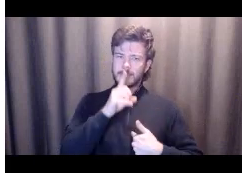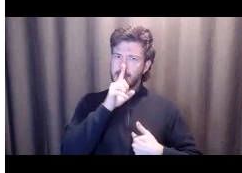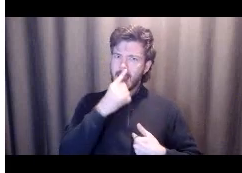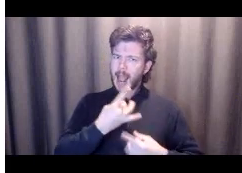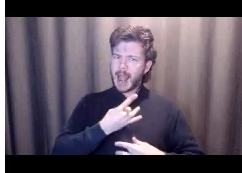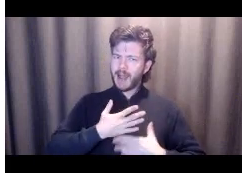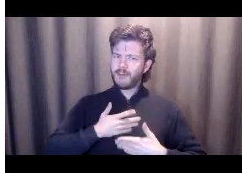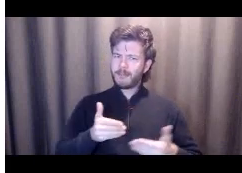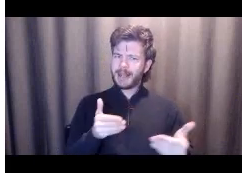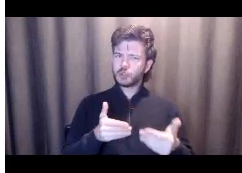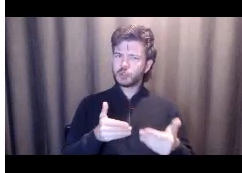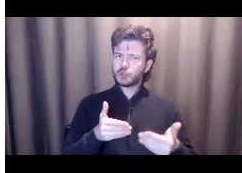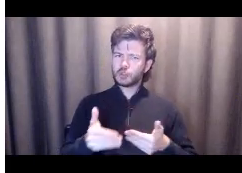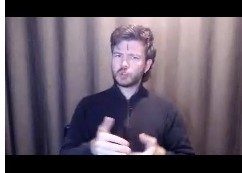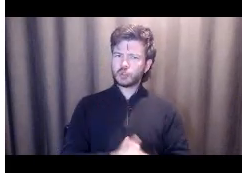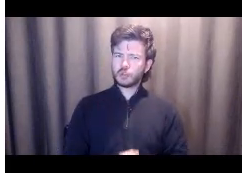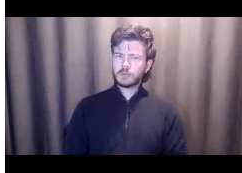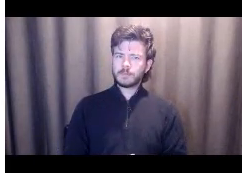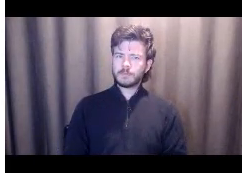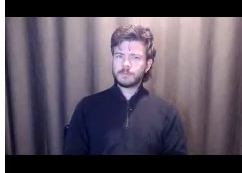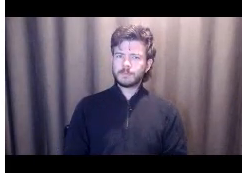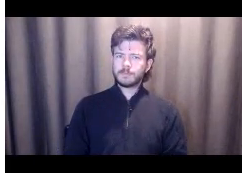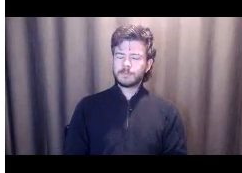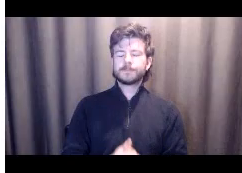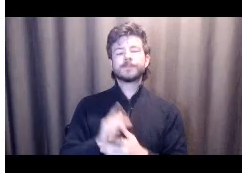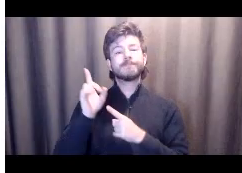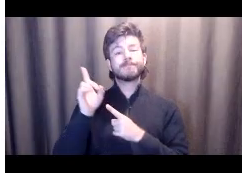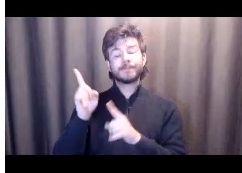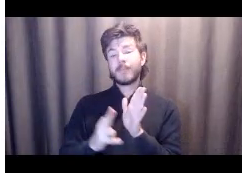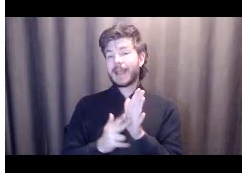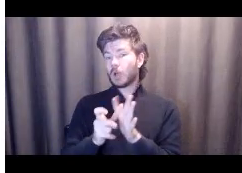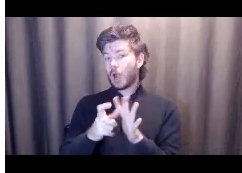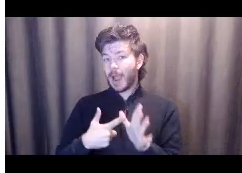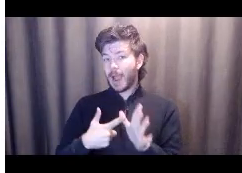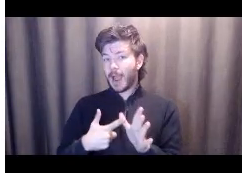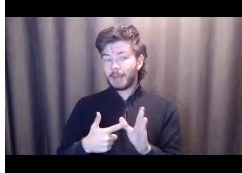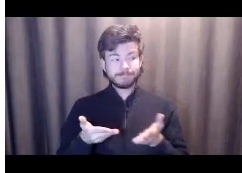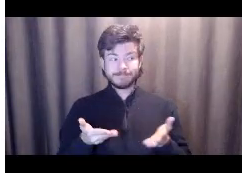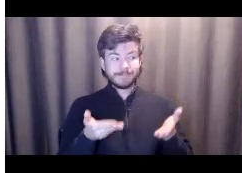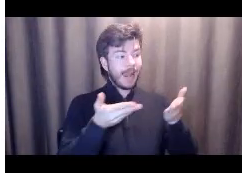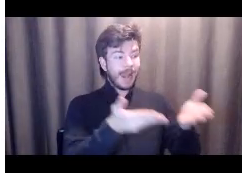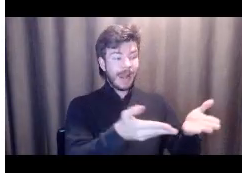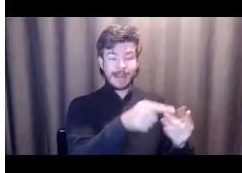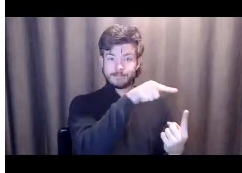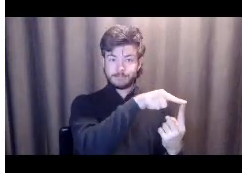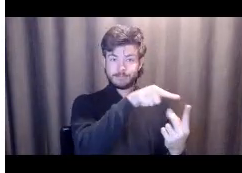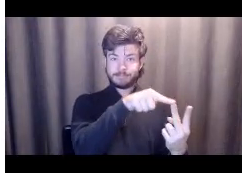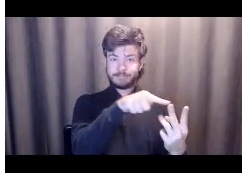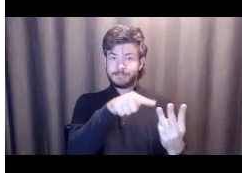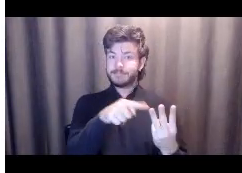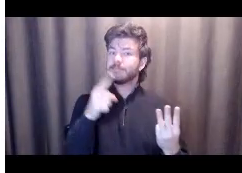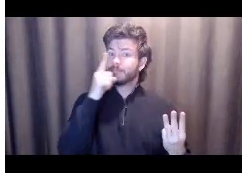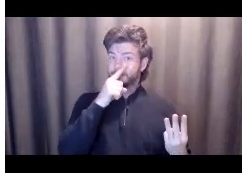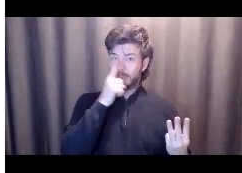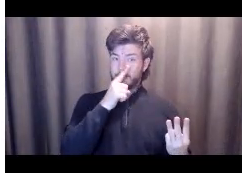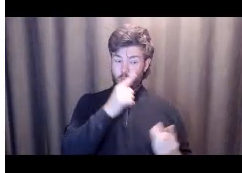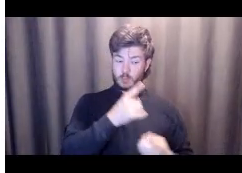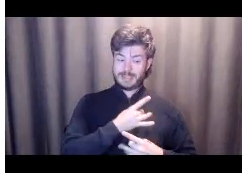The NDIA will not allow a participant, their nominee or child representative to manage funding if they